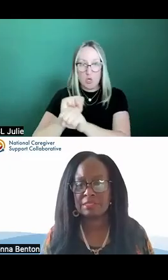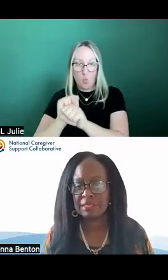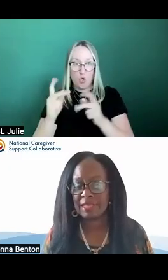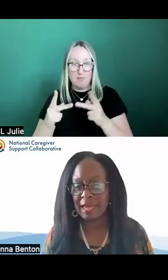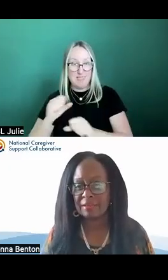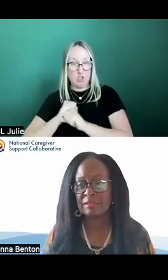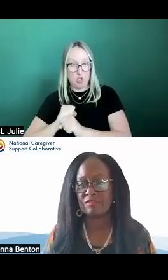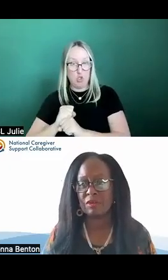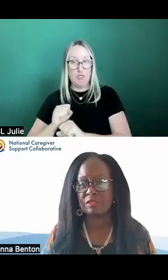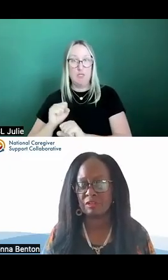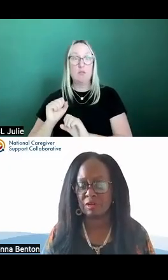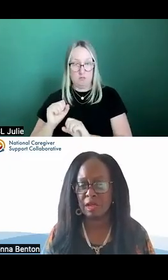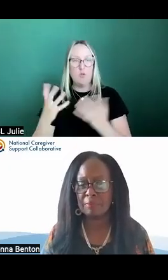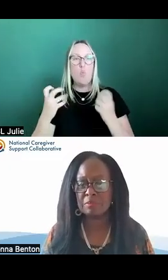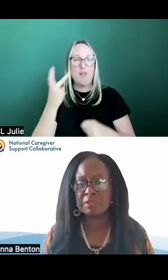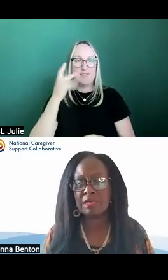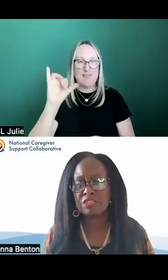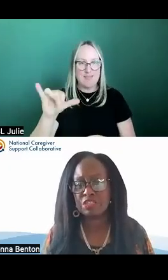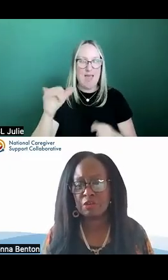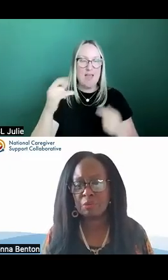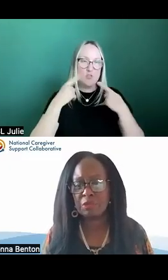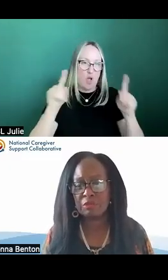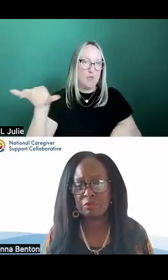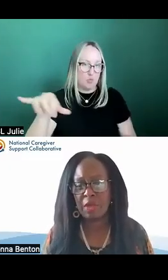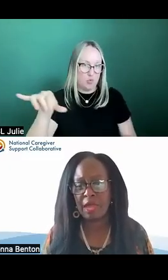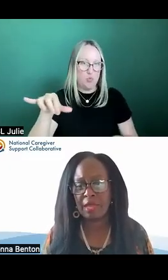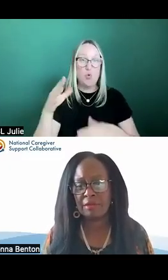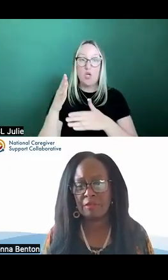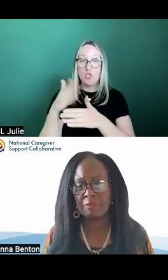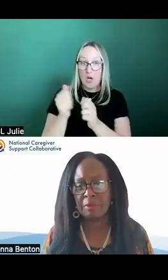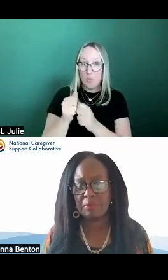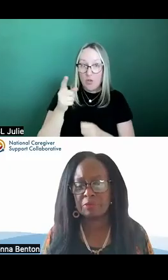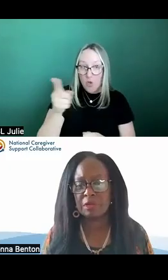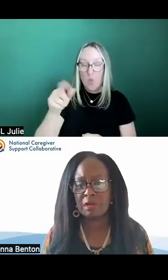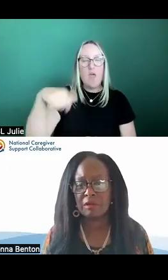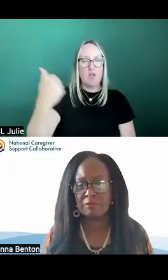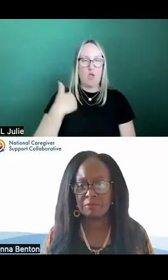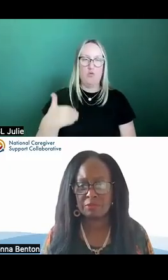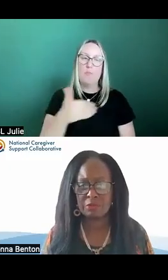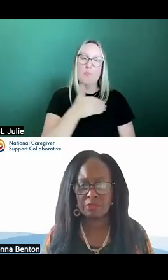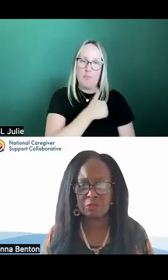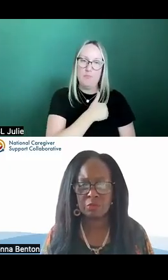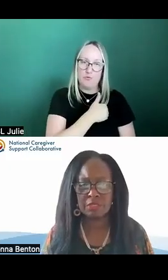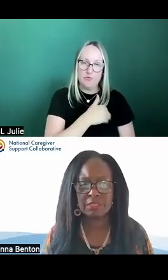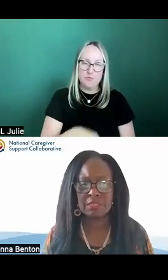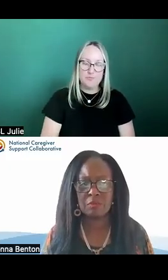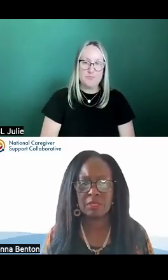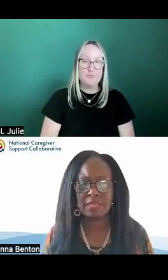see that as far as our accomplishment shared with you and other members, so that you can see what is